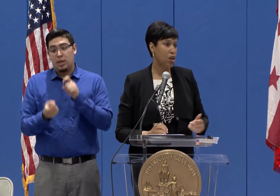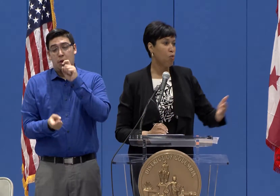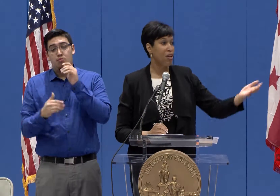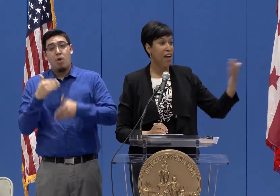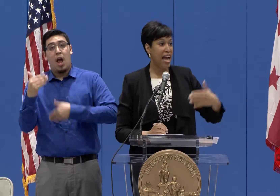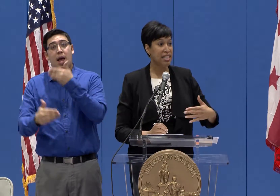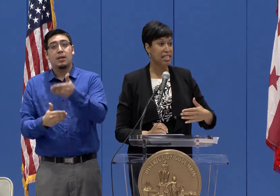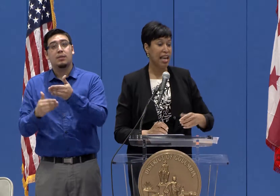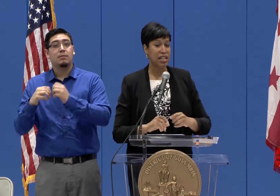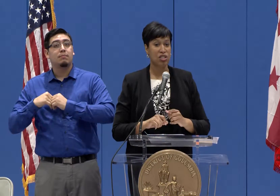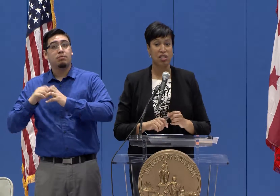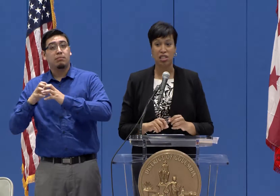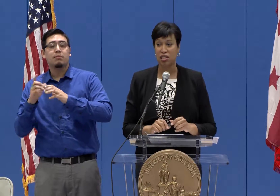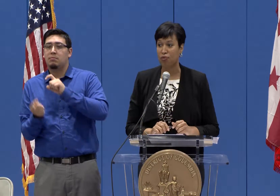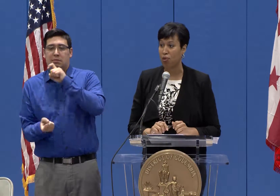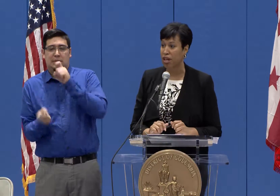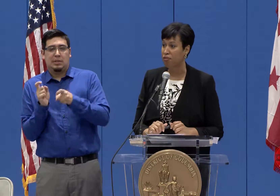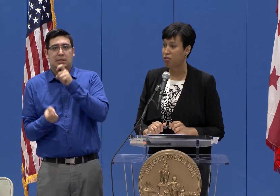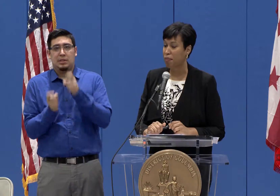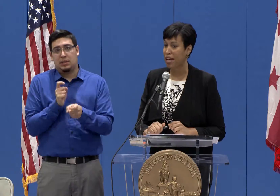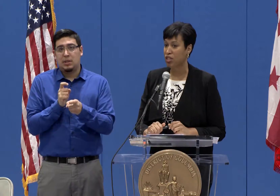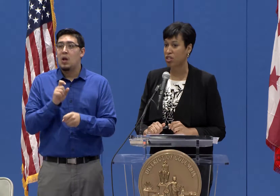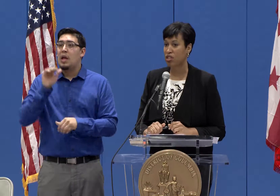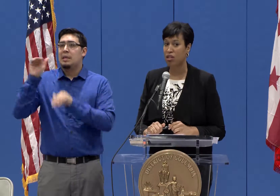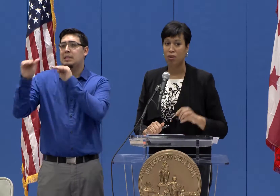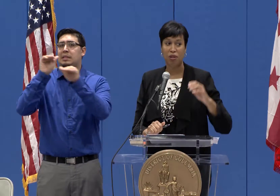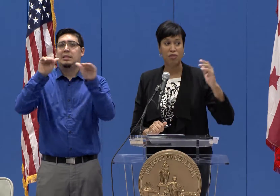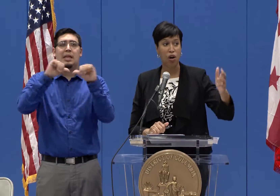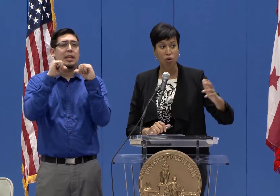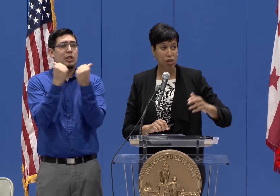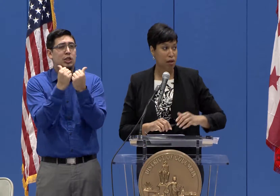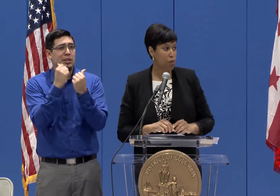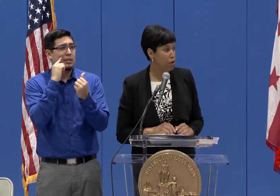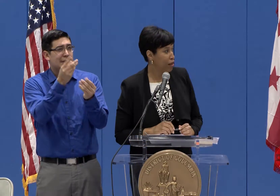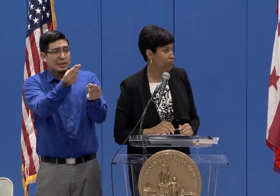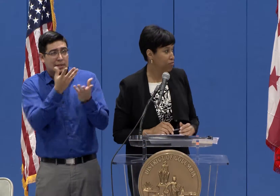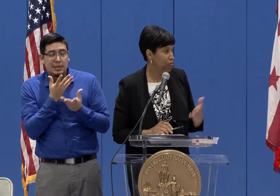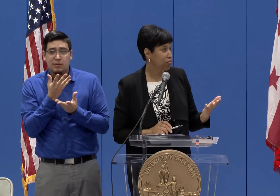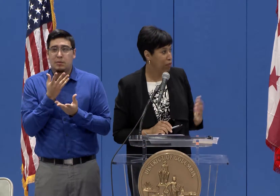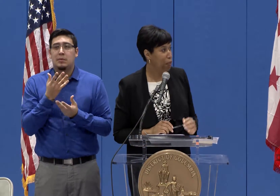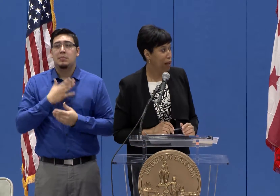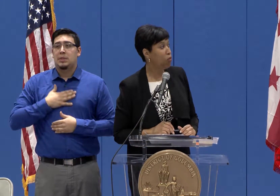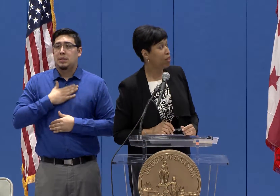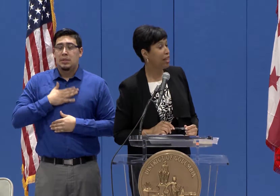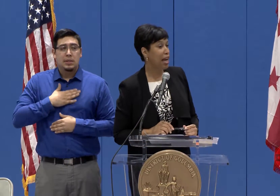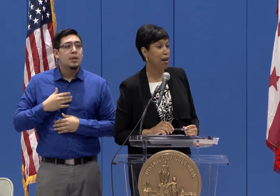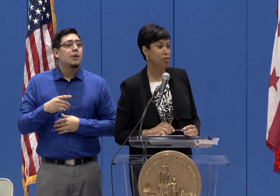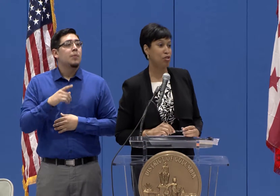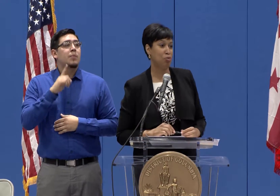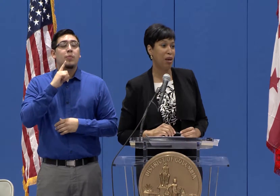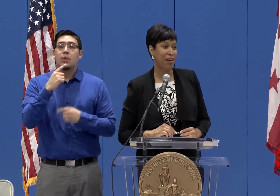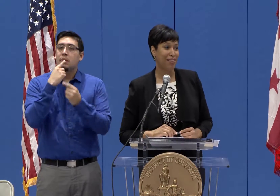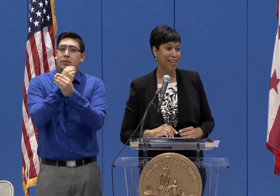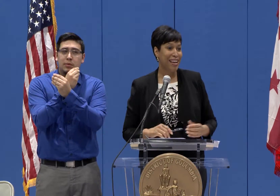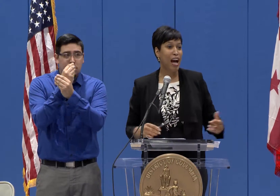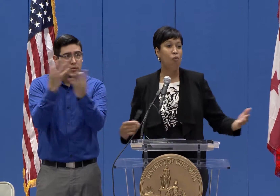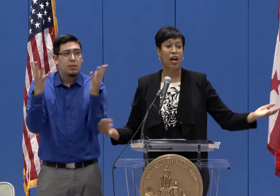WE'VE ASKED AGENCIES FOR INFORMATION. WE'VE TOLD THEM ABOUT WHAT THEY HAVE TO SPEND.